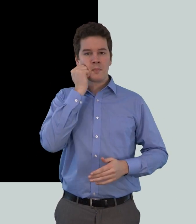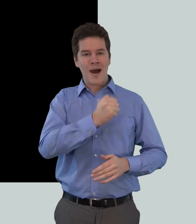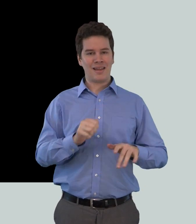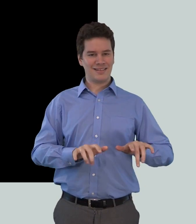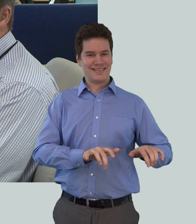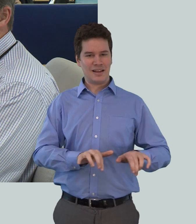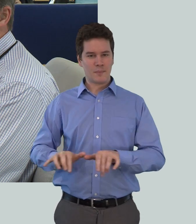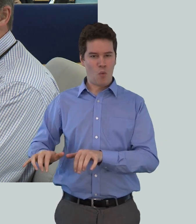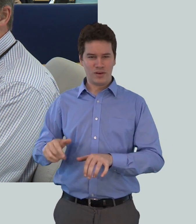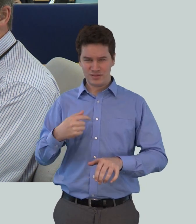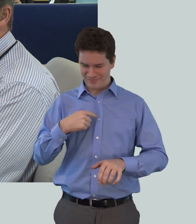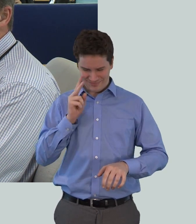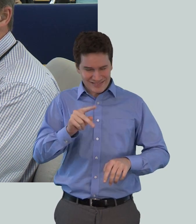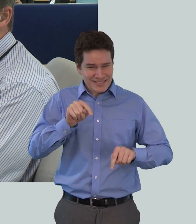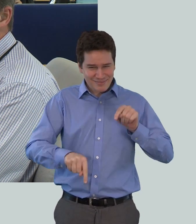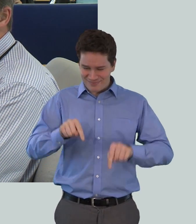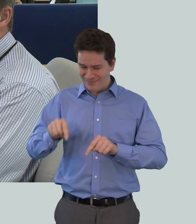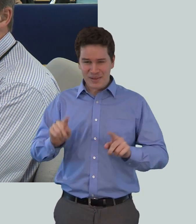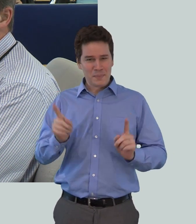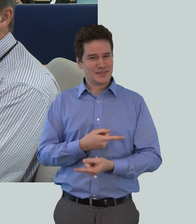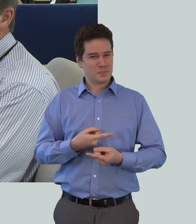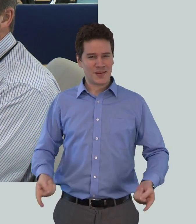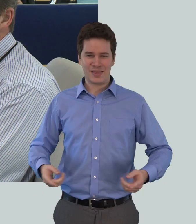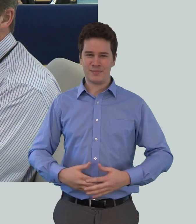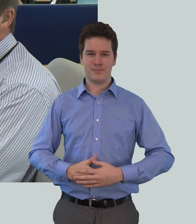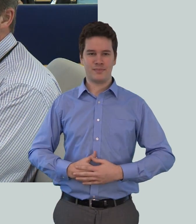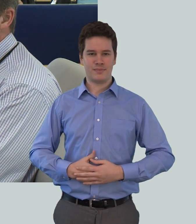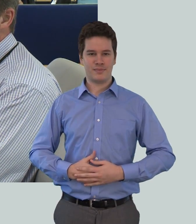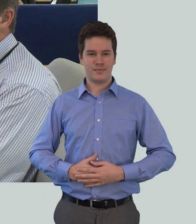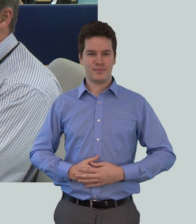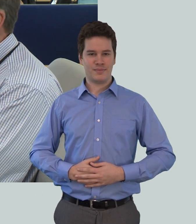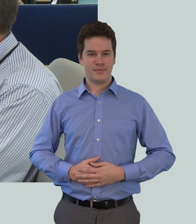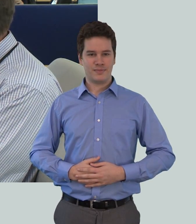I’ve been struggling for some time with a standard black keyboard, where I just really couldn’t see the letters.